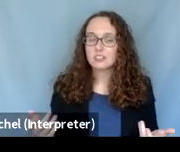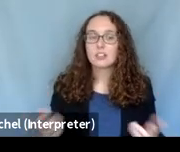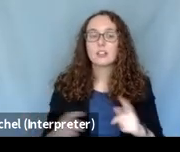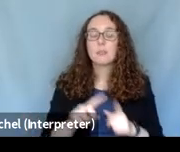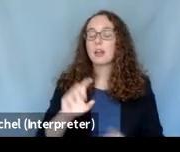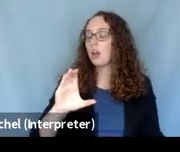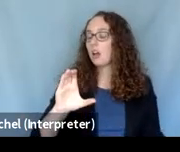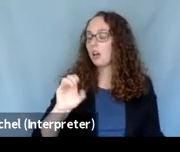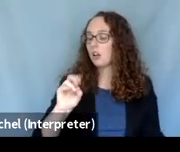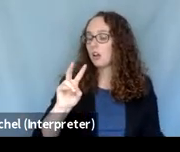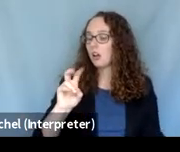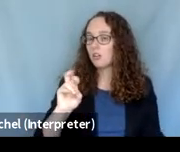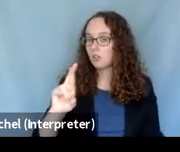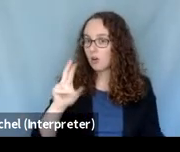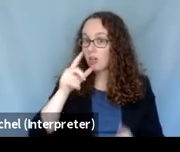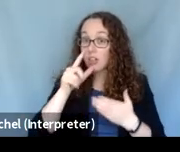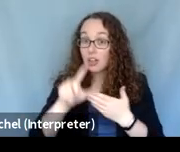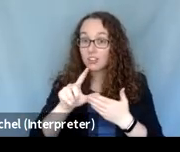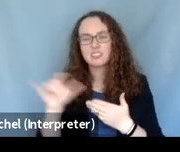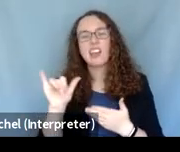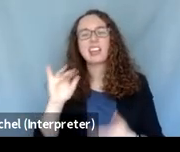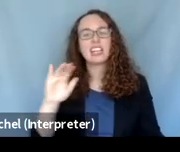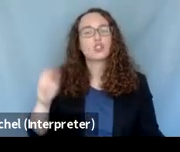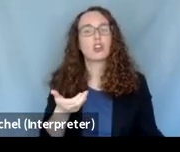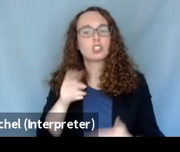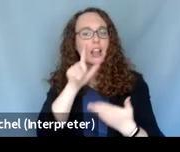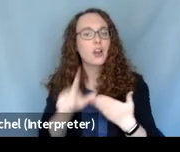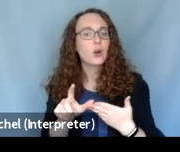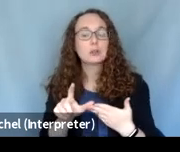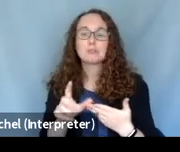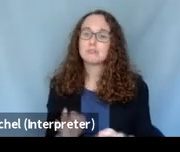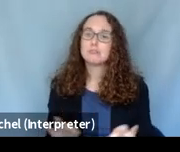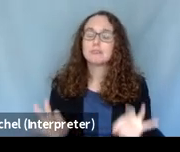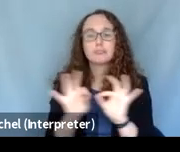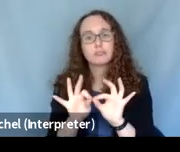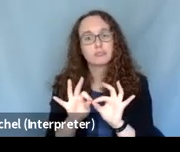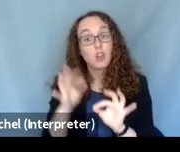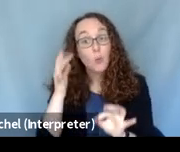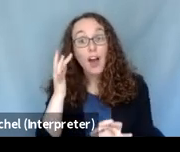speak loud of you in a positive way where they want to look at your resume. Now what's going to turn them off